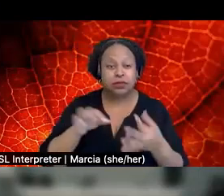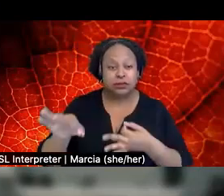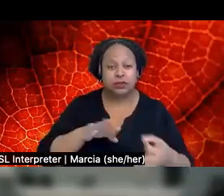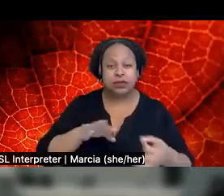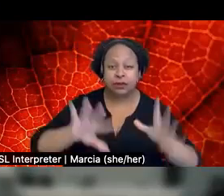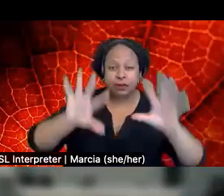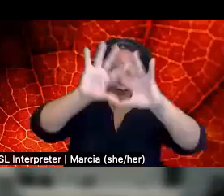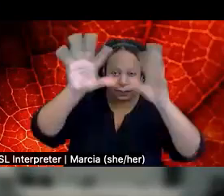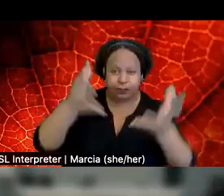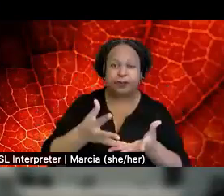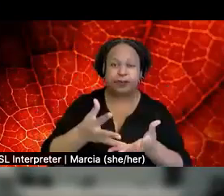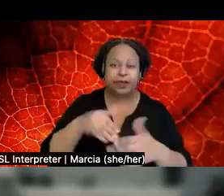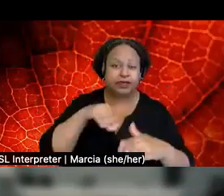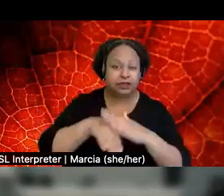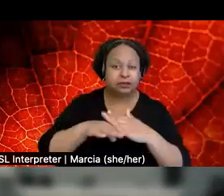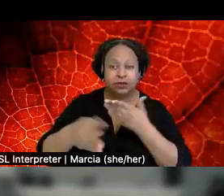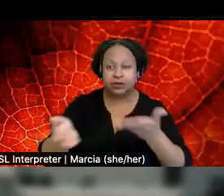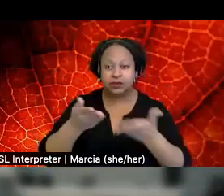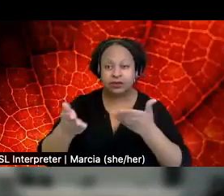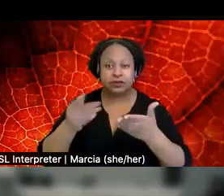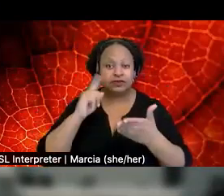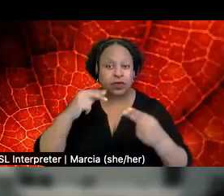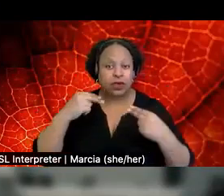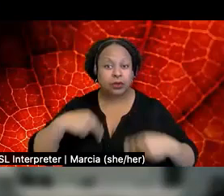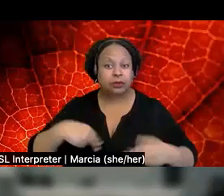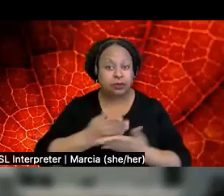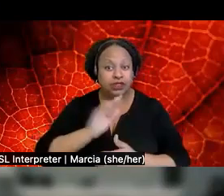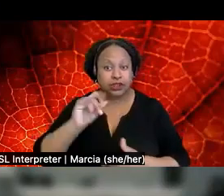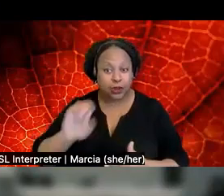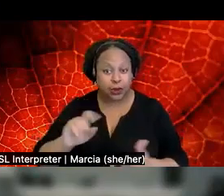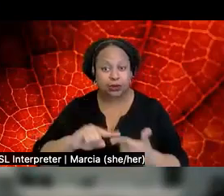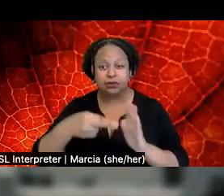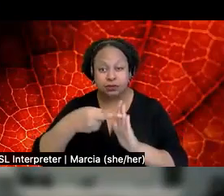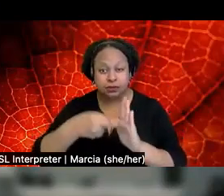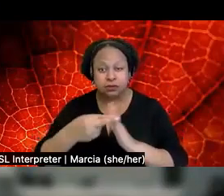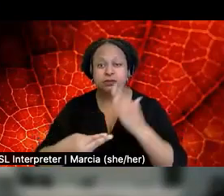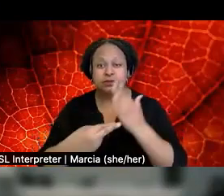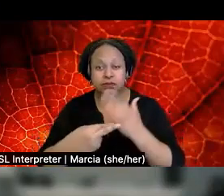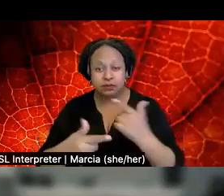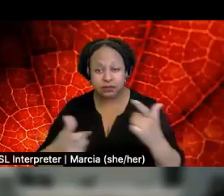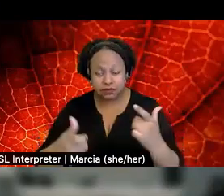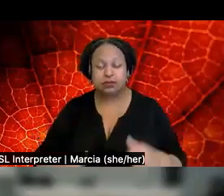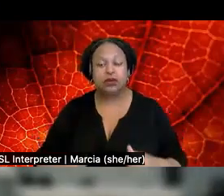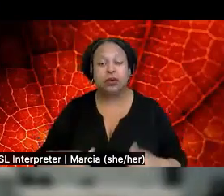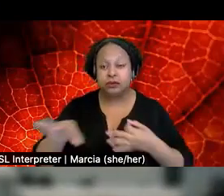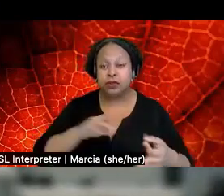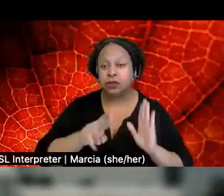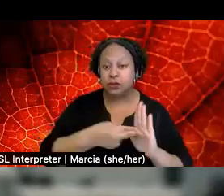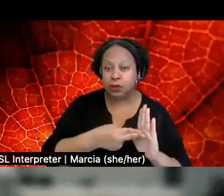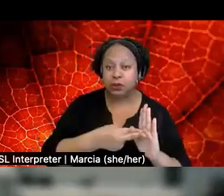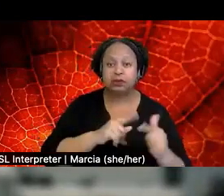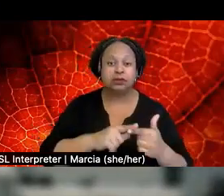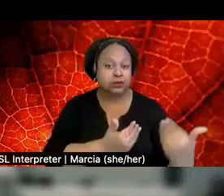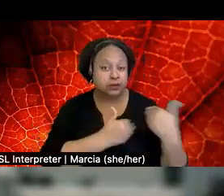an accessibility service within the human rights code and regulations. We're going to talk about roles, responsibilities and processes and